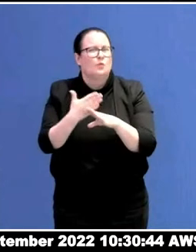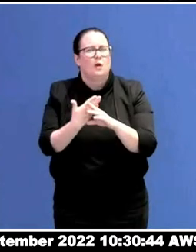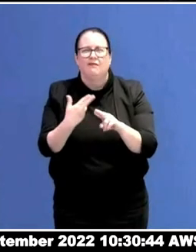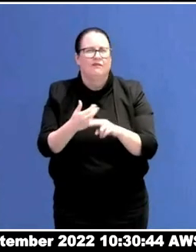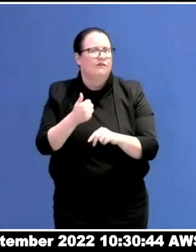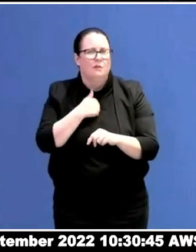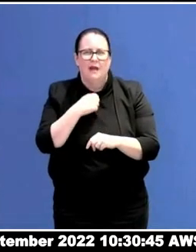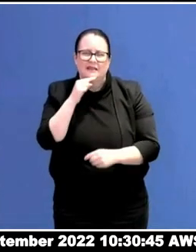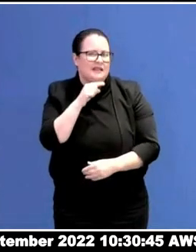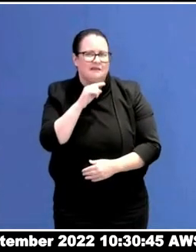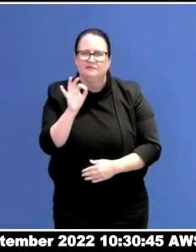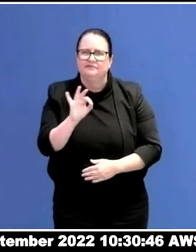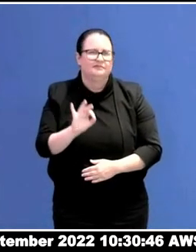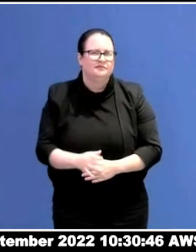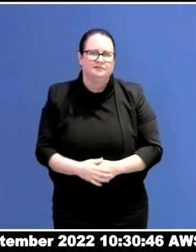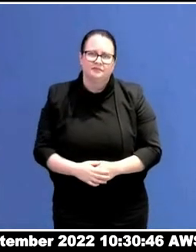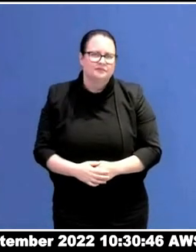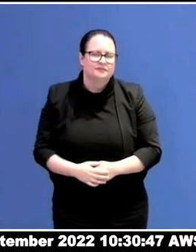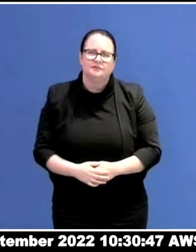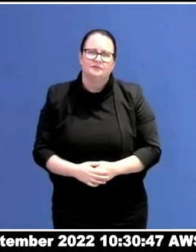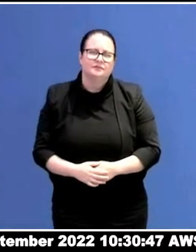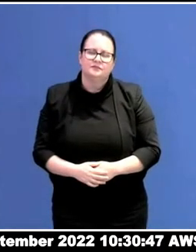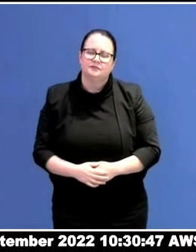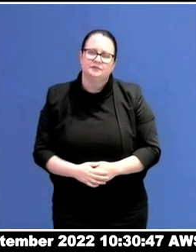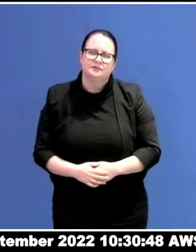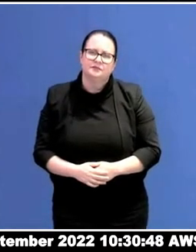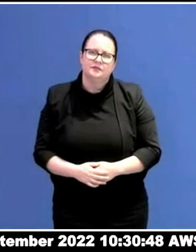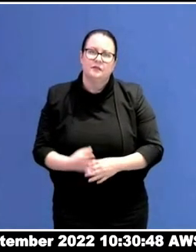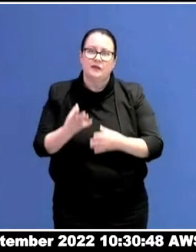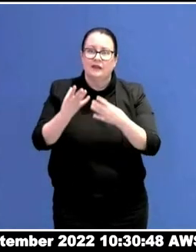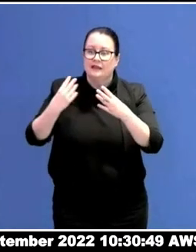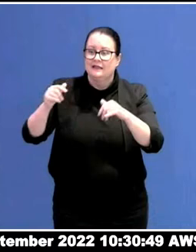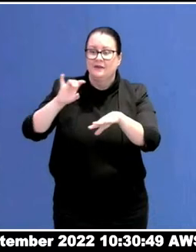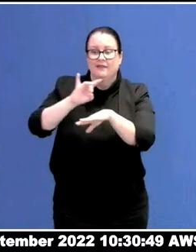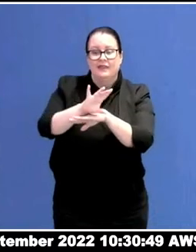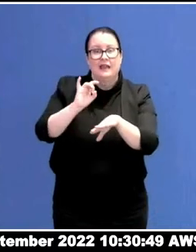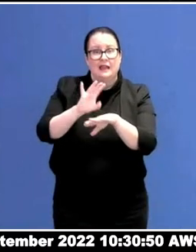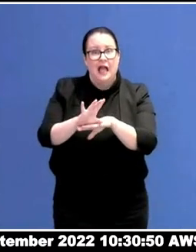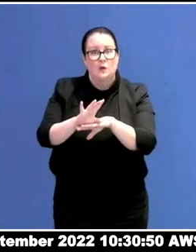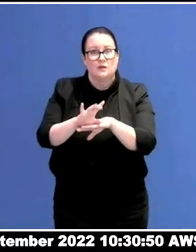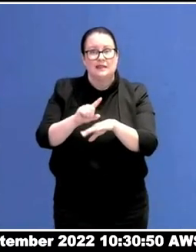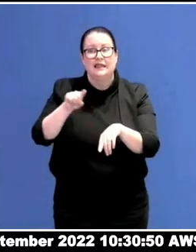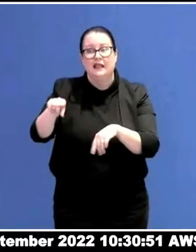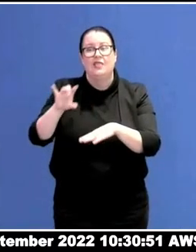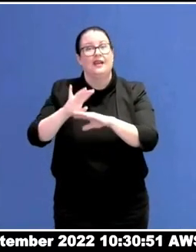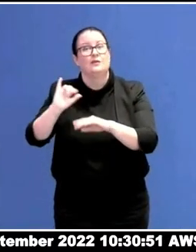During some of the counselling sessions, I was informed afterwards that he had said